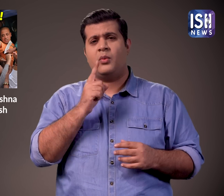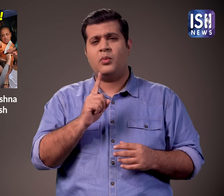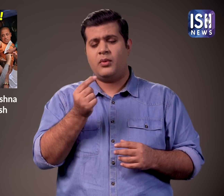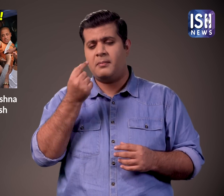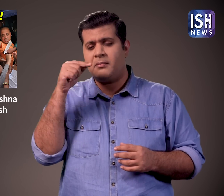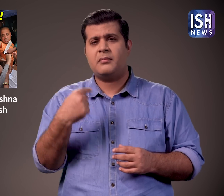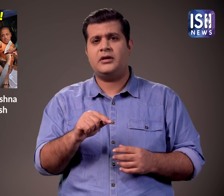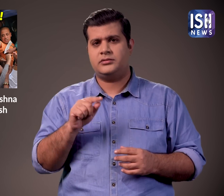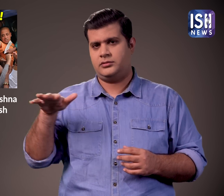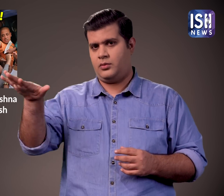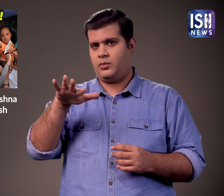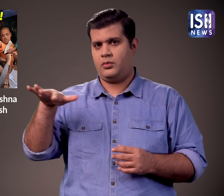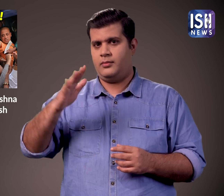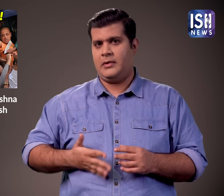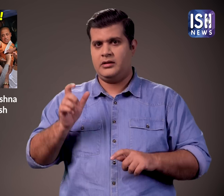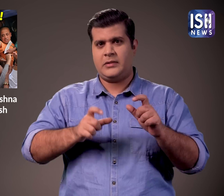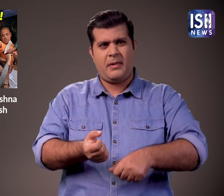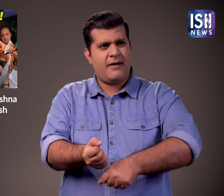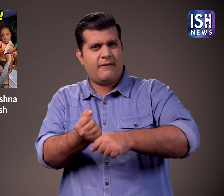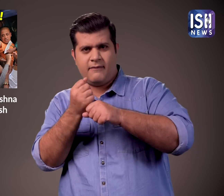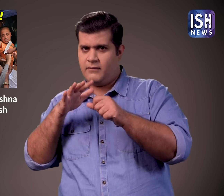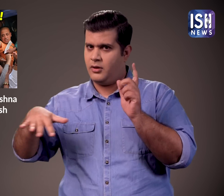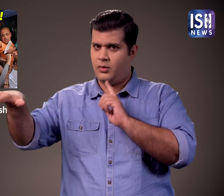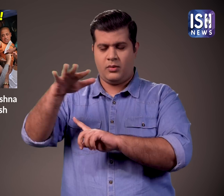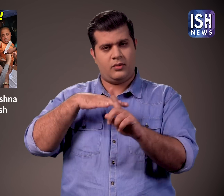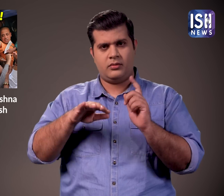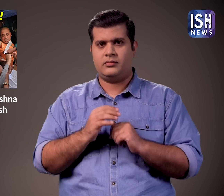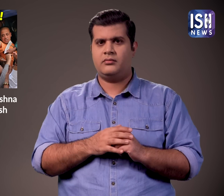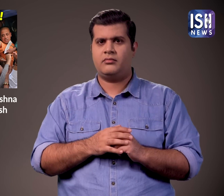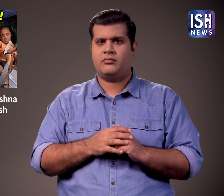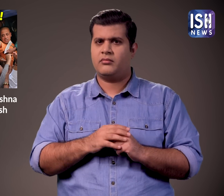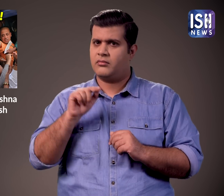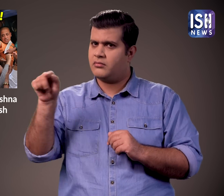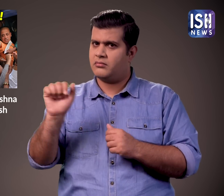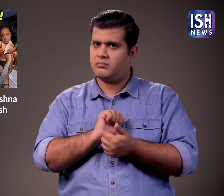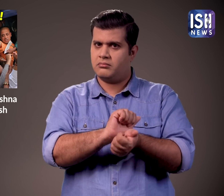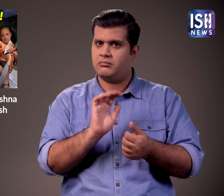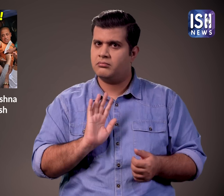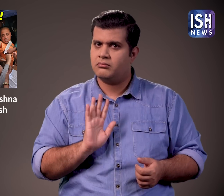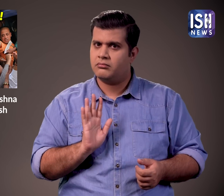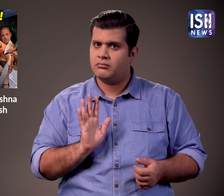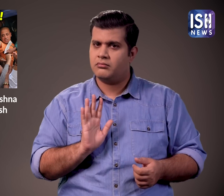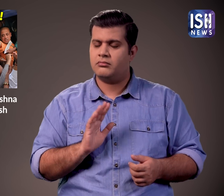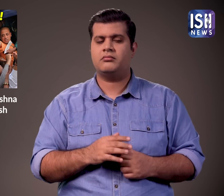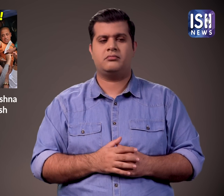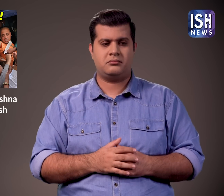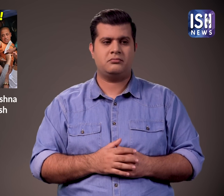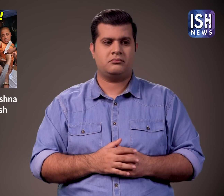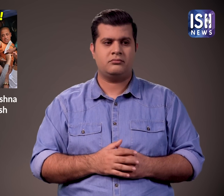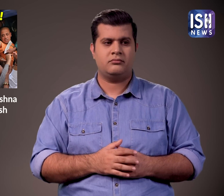It is unfortunate that while these attackers remain at large,